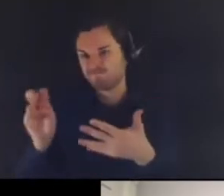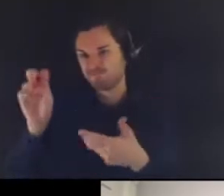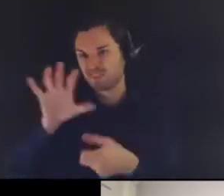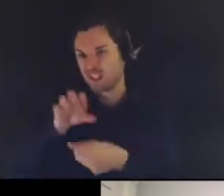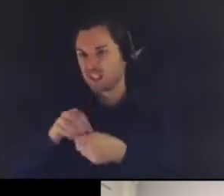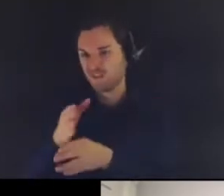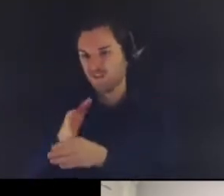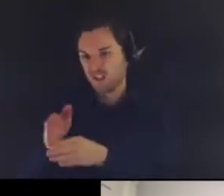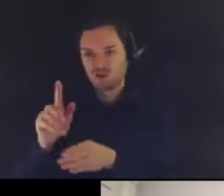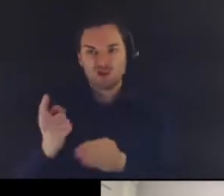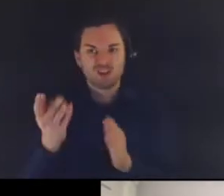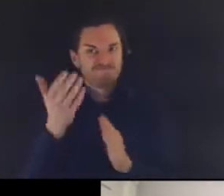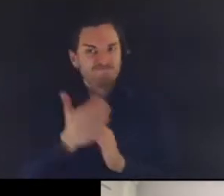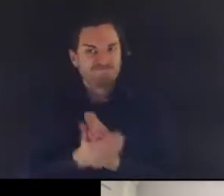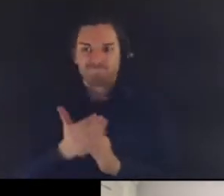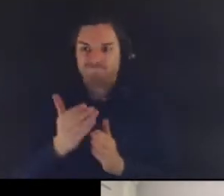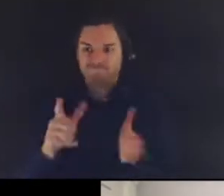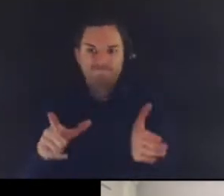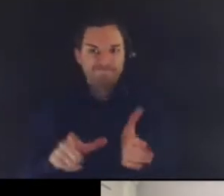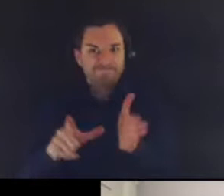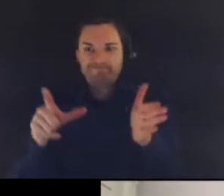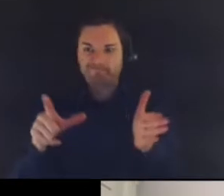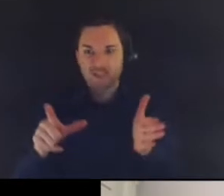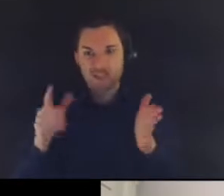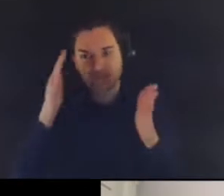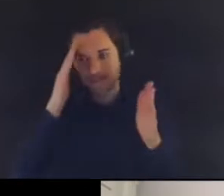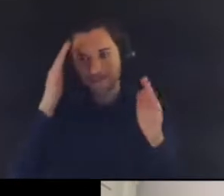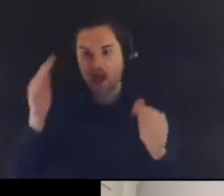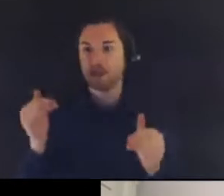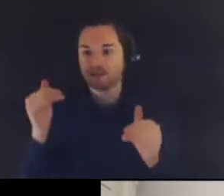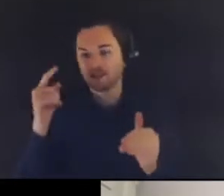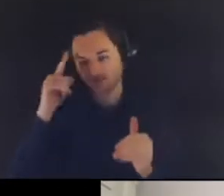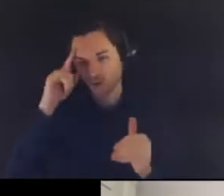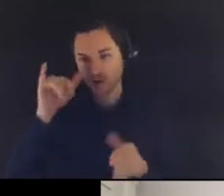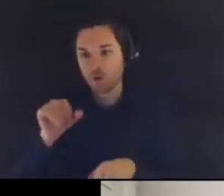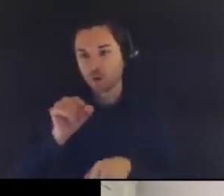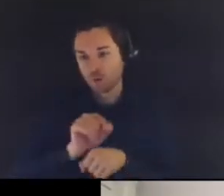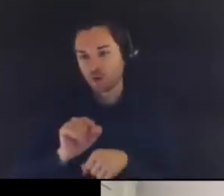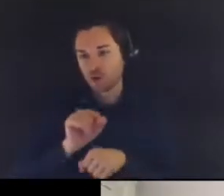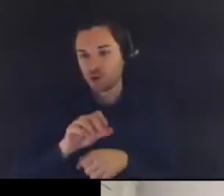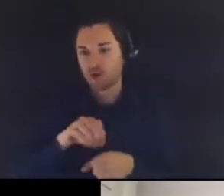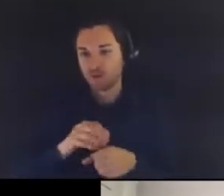conferences for three years because I had no idea how to do it or how to get accommodations.